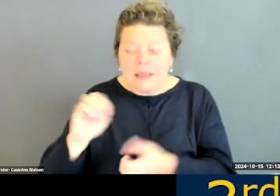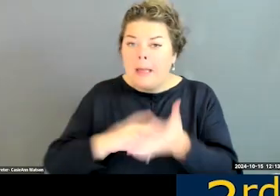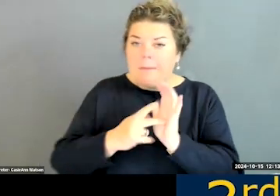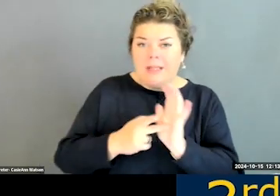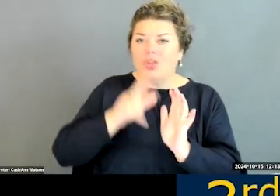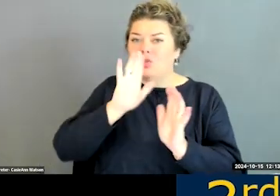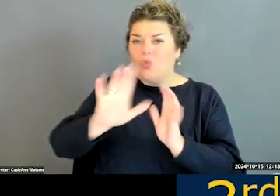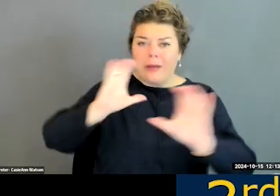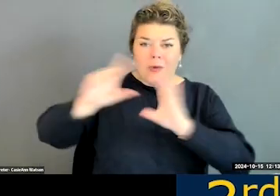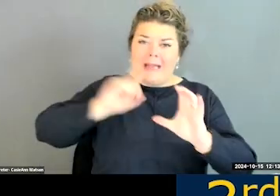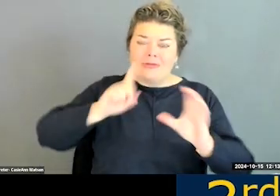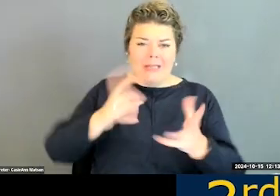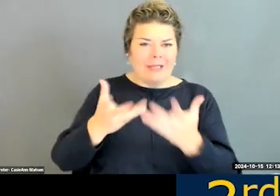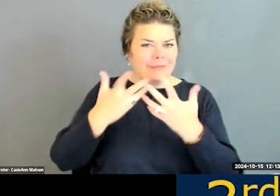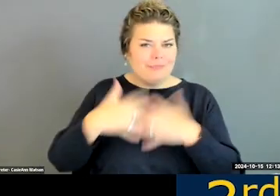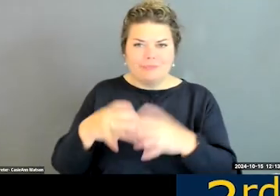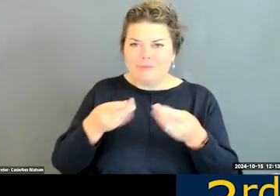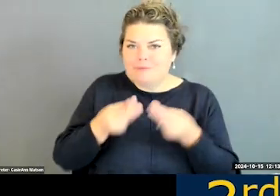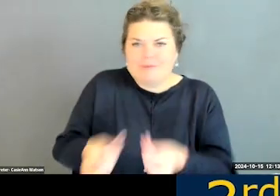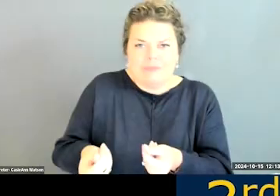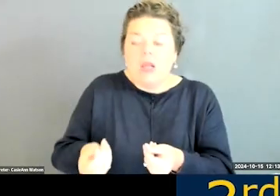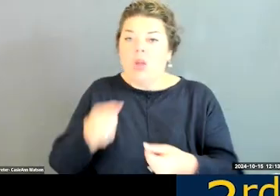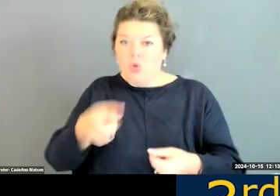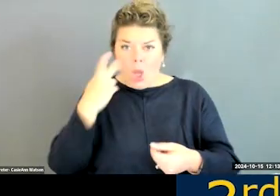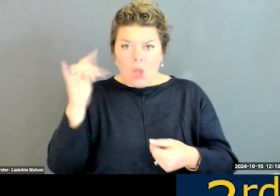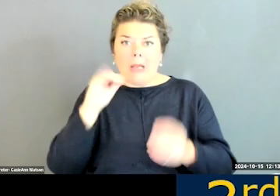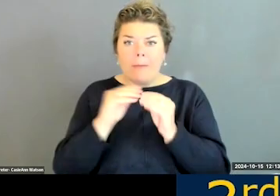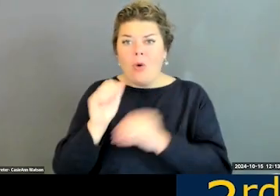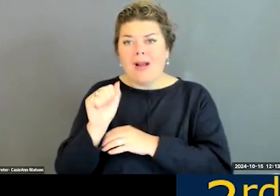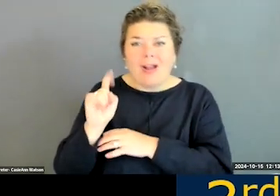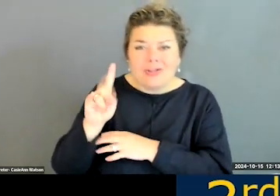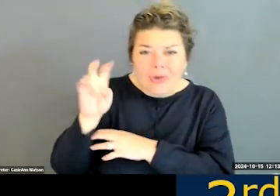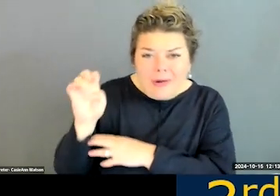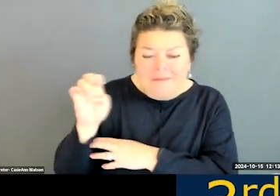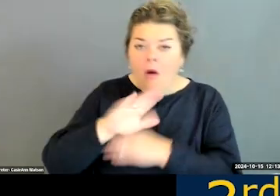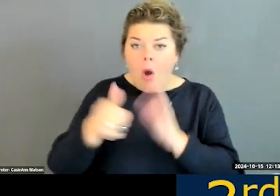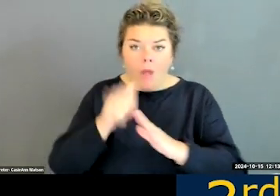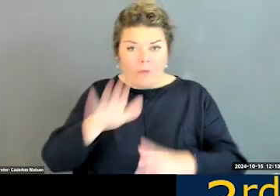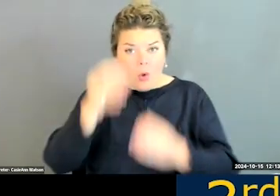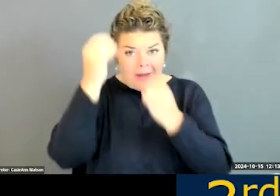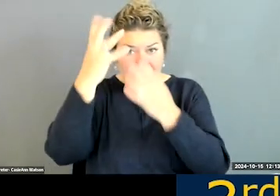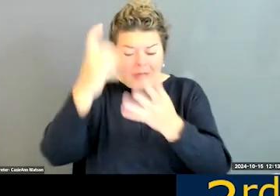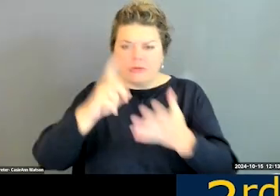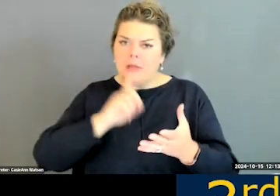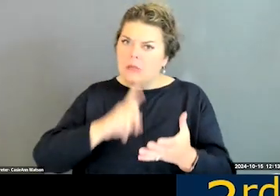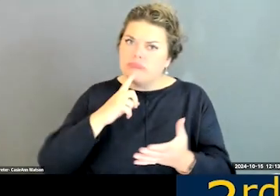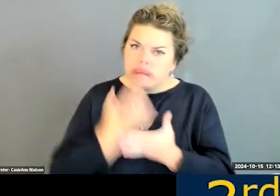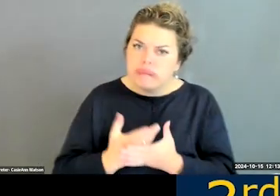It helps you appear more assertive, gives credibility to the information that you're sharing and to yourself as the communicator,